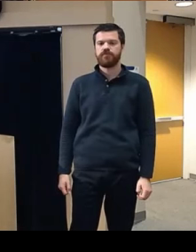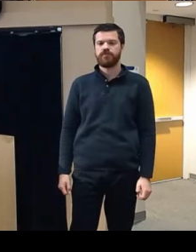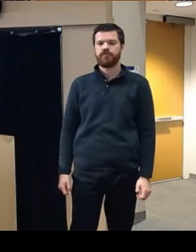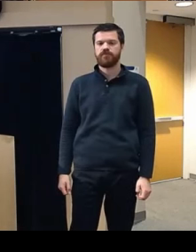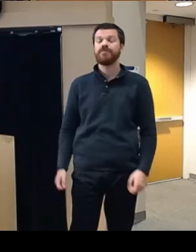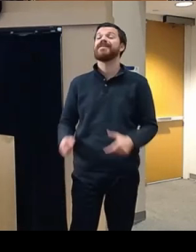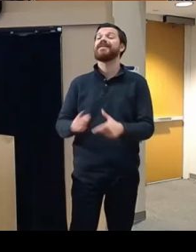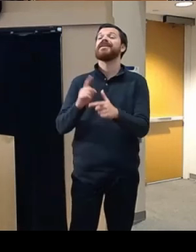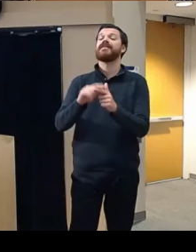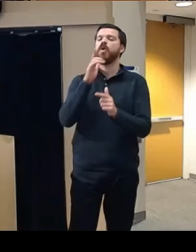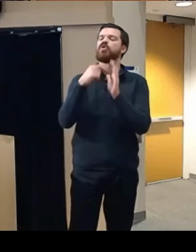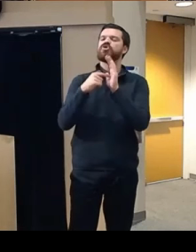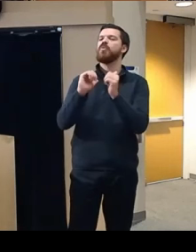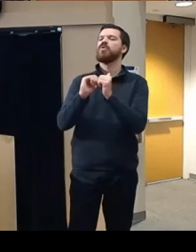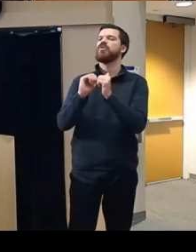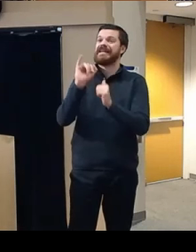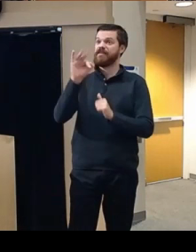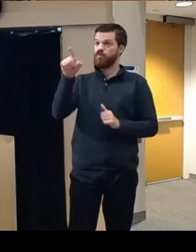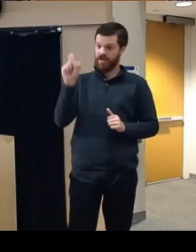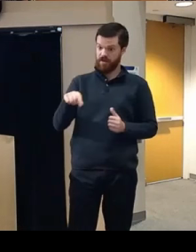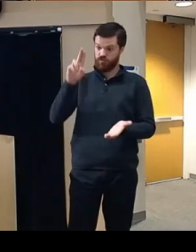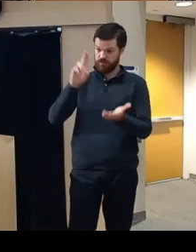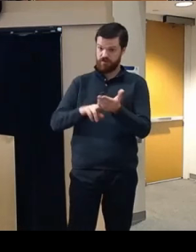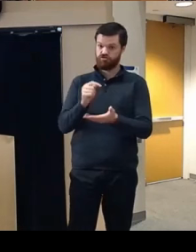that you need to sign a treatment plan in your invas because it'll look a little bit